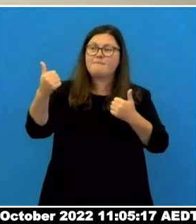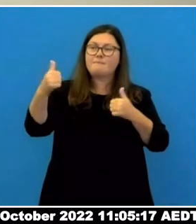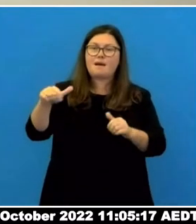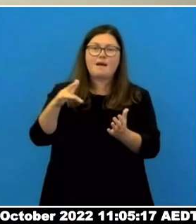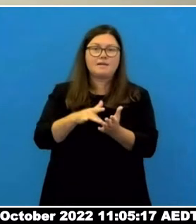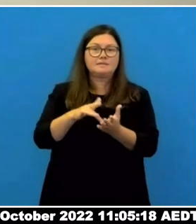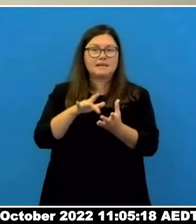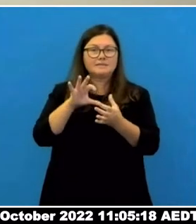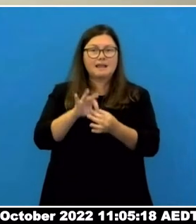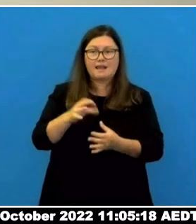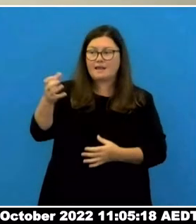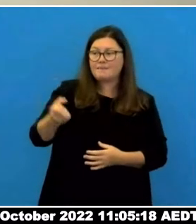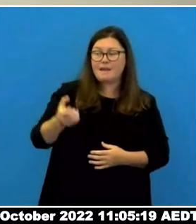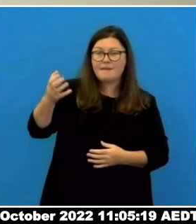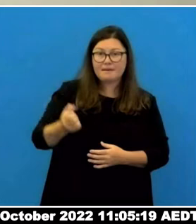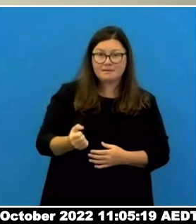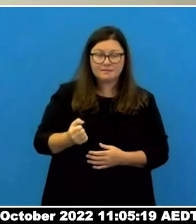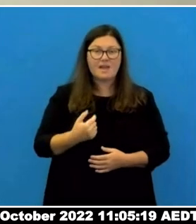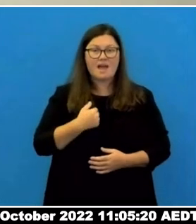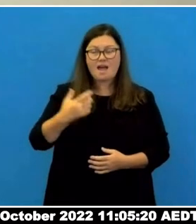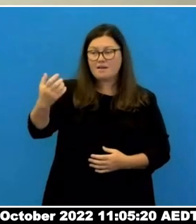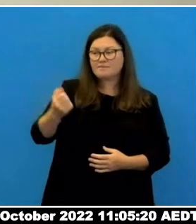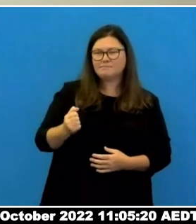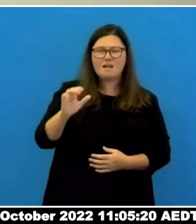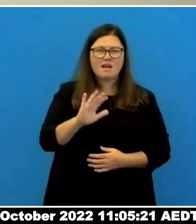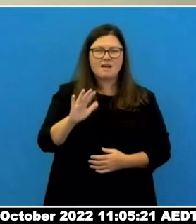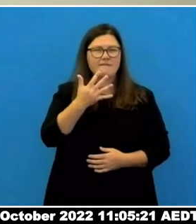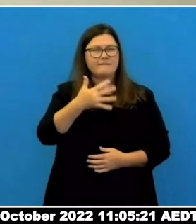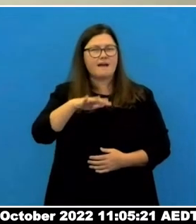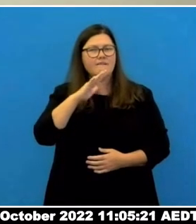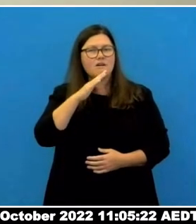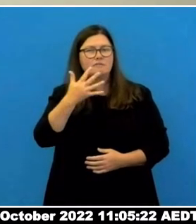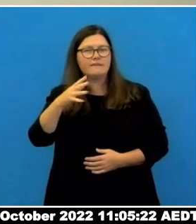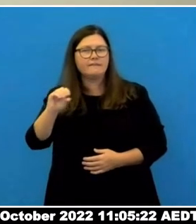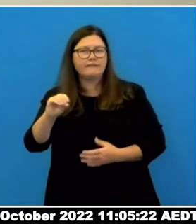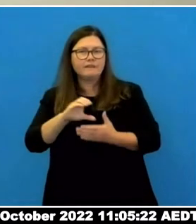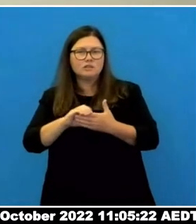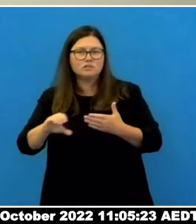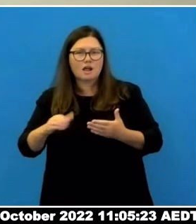I received a payment of approximately $550 a fortnight."